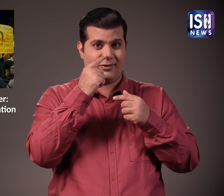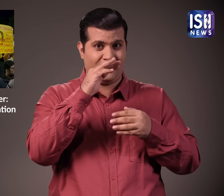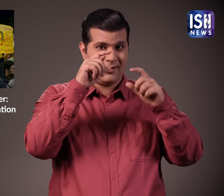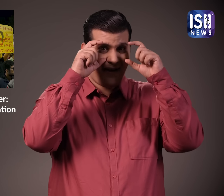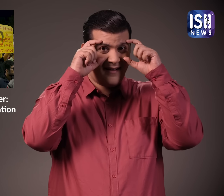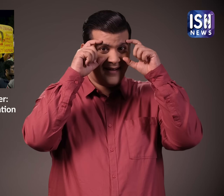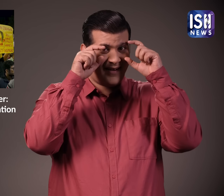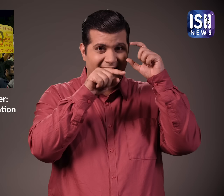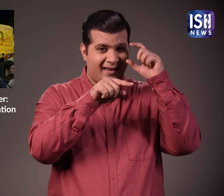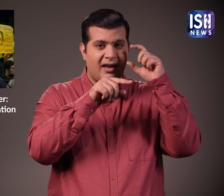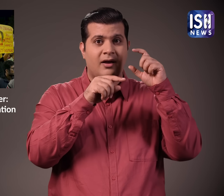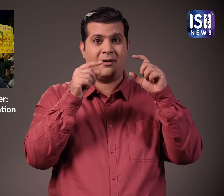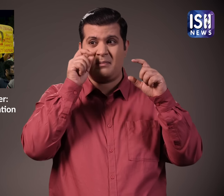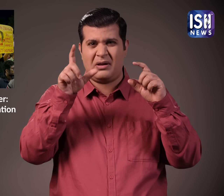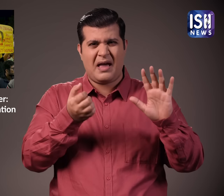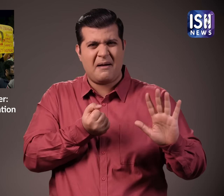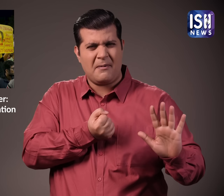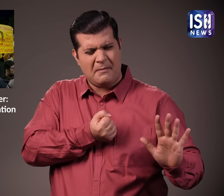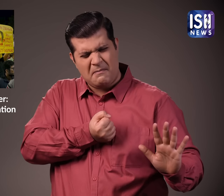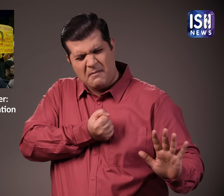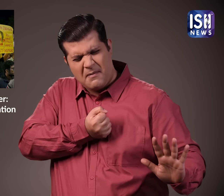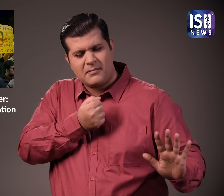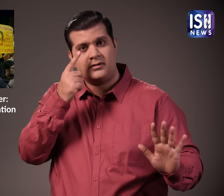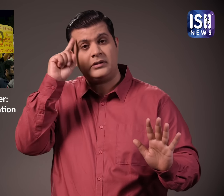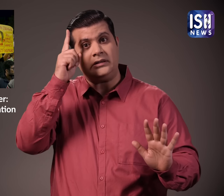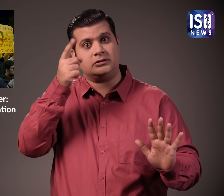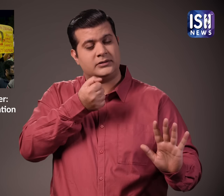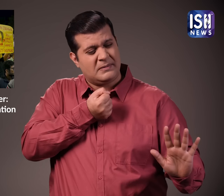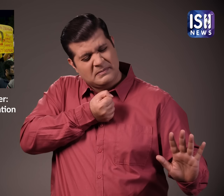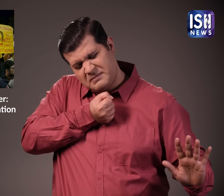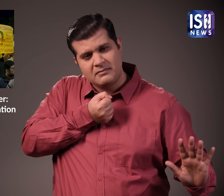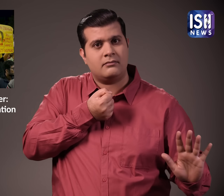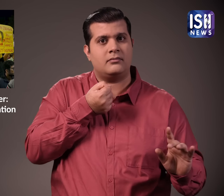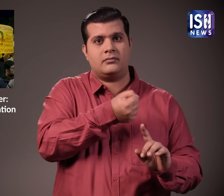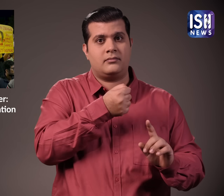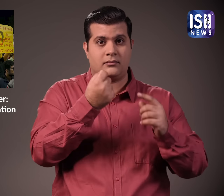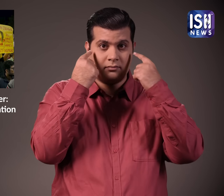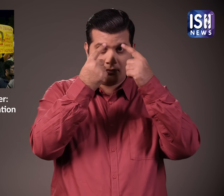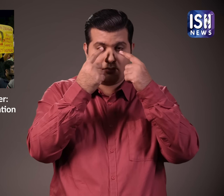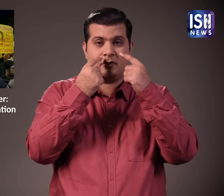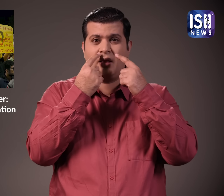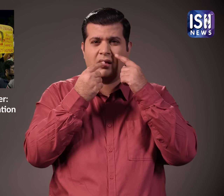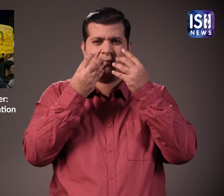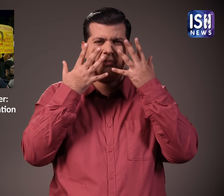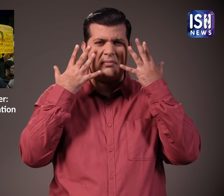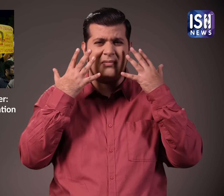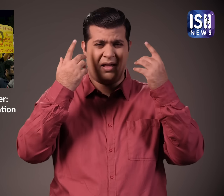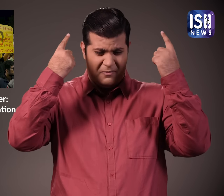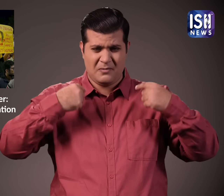This is because the girl would wear glasses, and. And somebody had apparently punched her so badly that her eyes were bleeding,